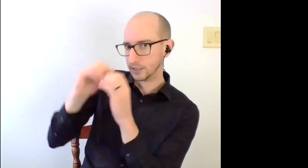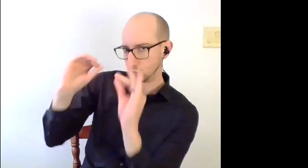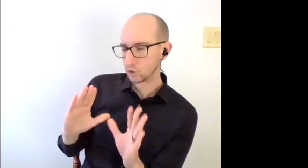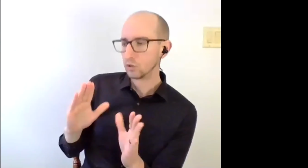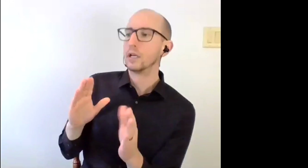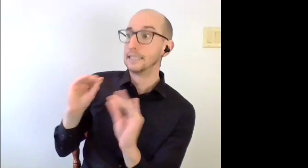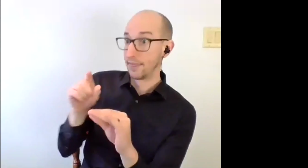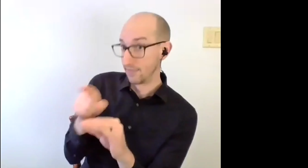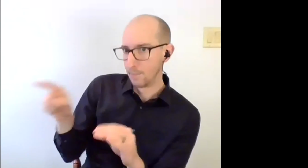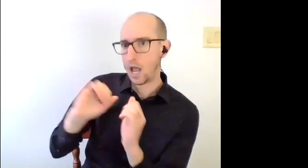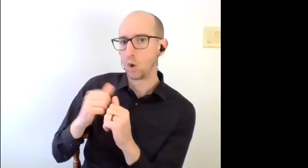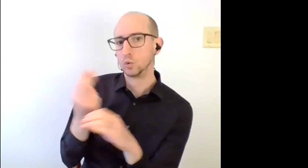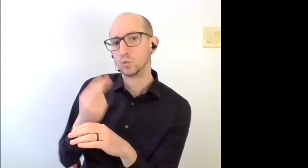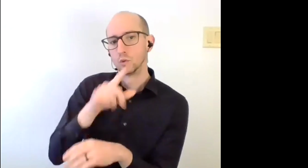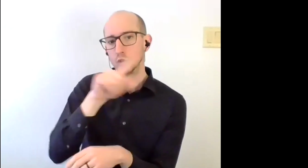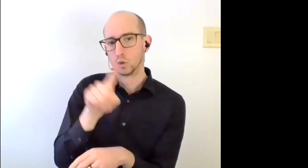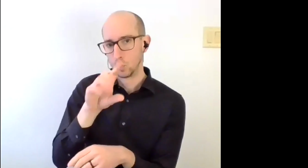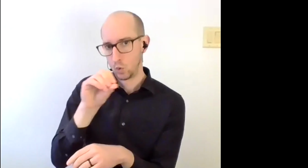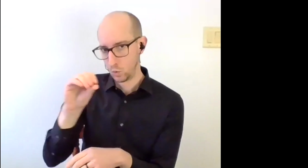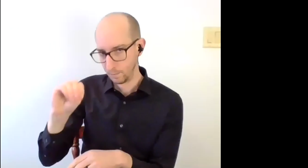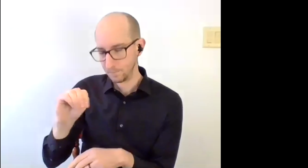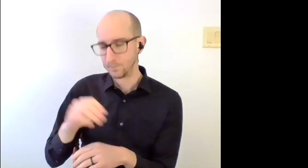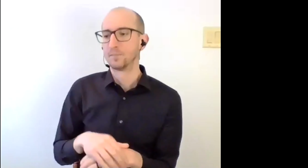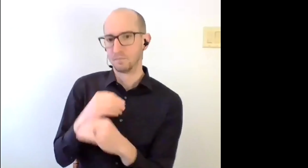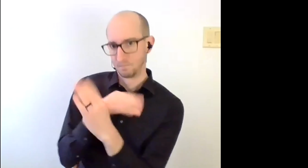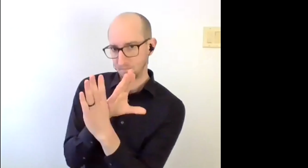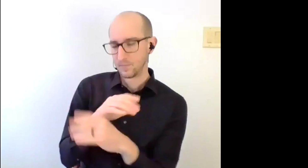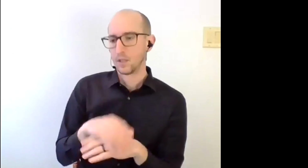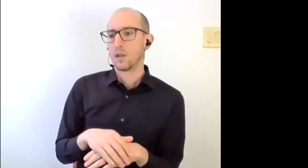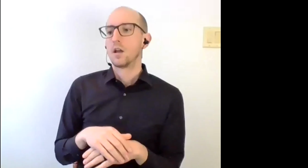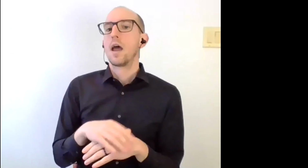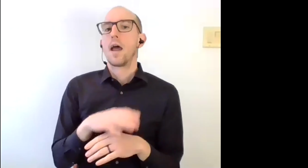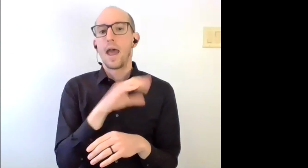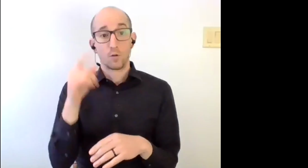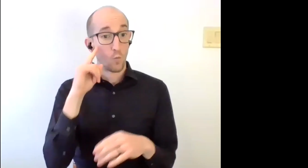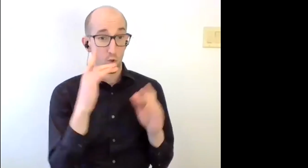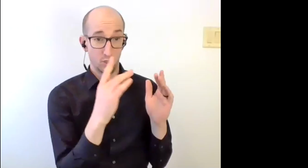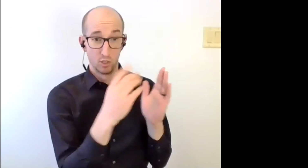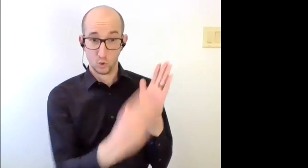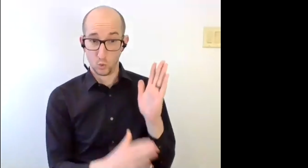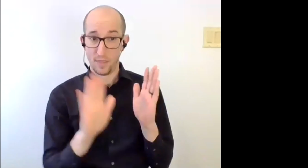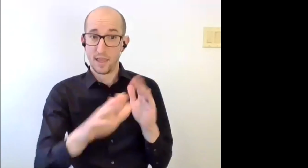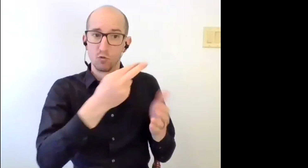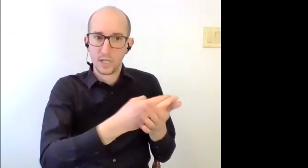» This is Kevin. We are definitely working with instructors to teach them how to use zoom and we are